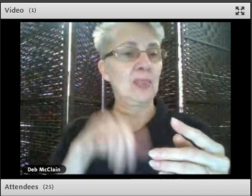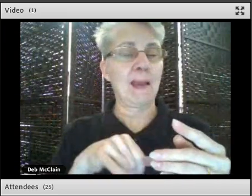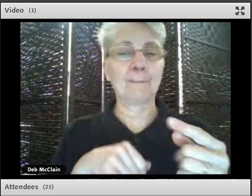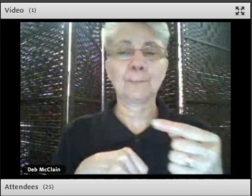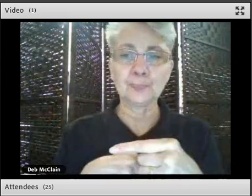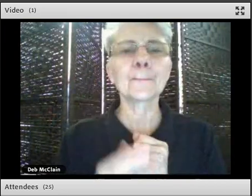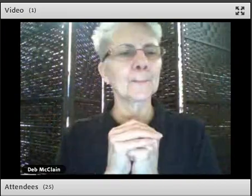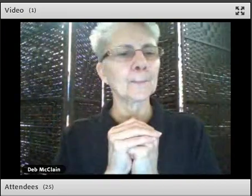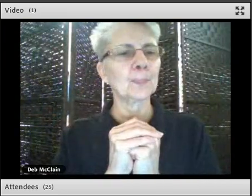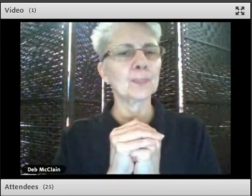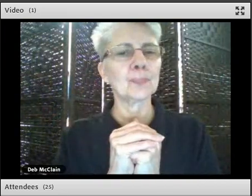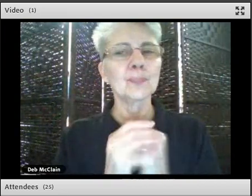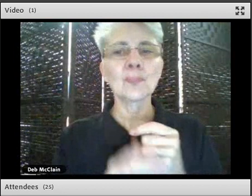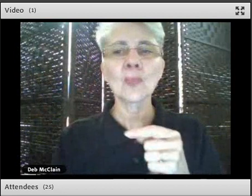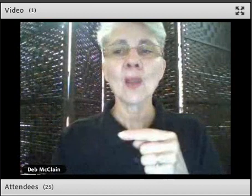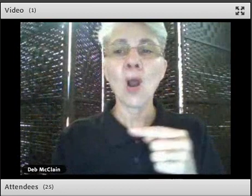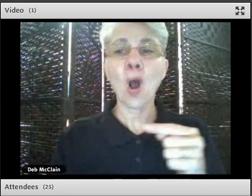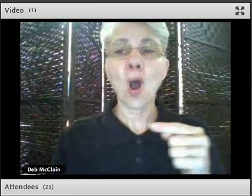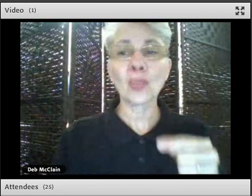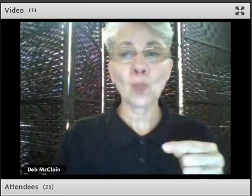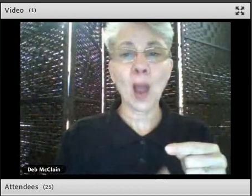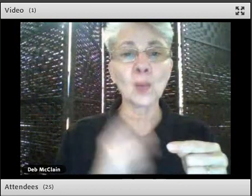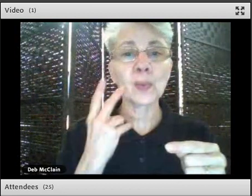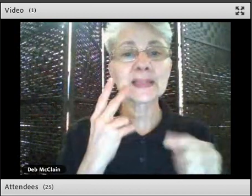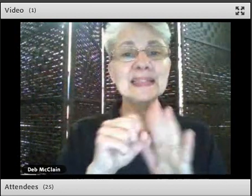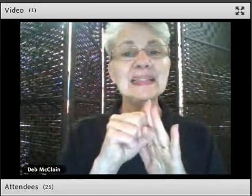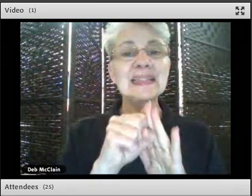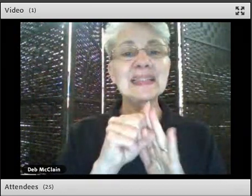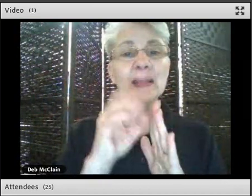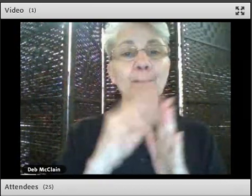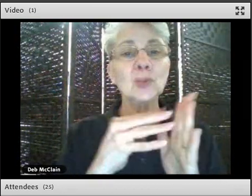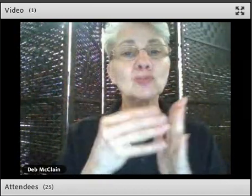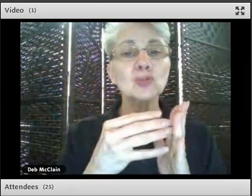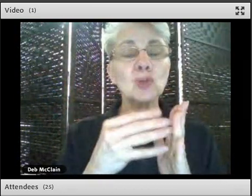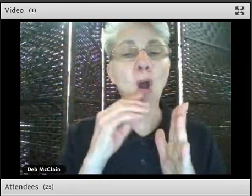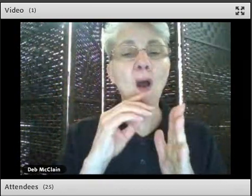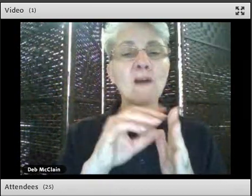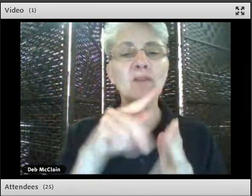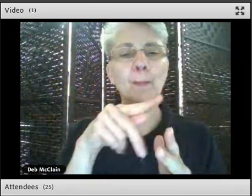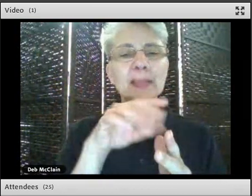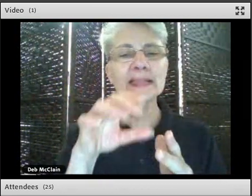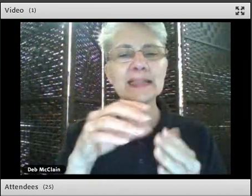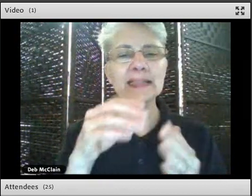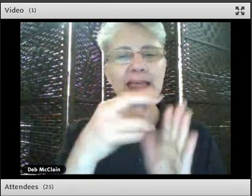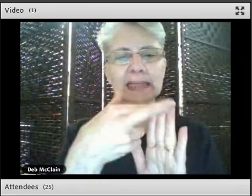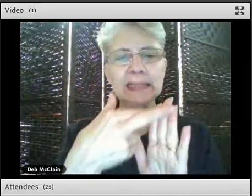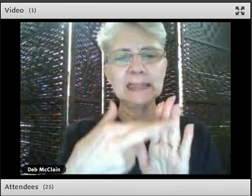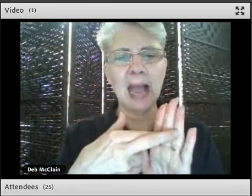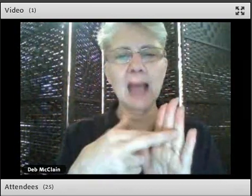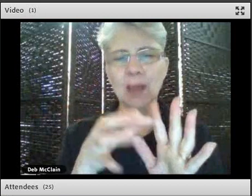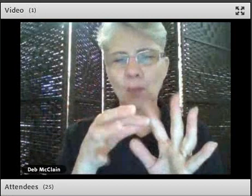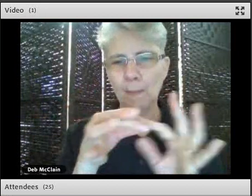and I will note that with that symbol. There will be times when you as an institution